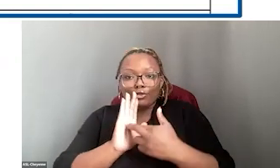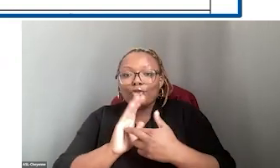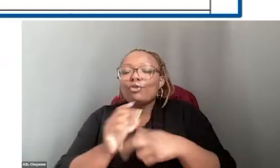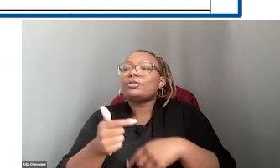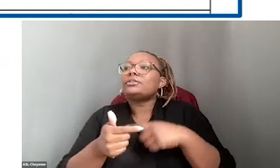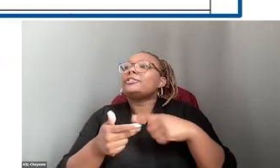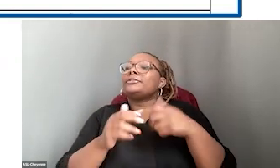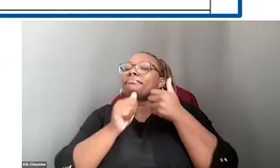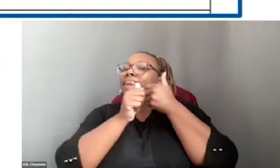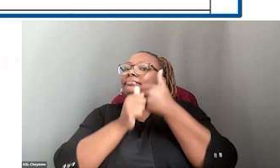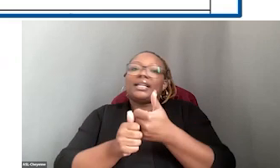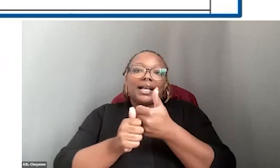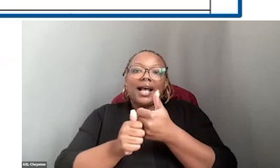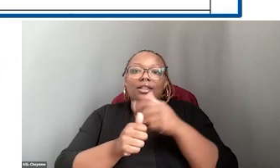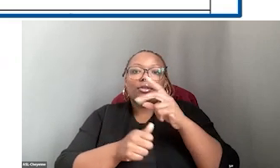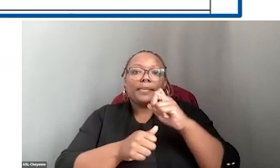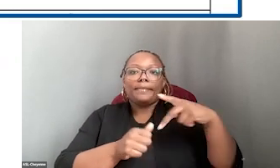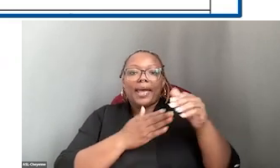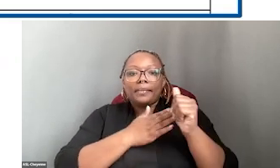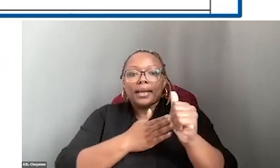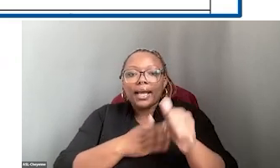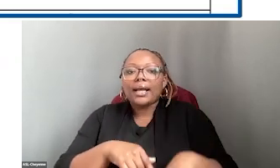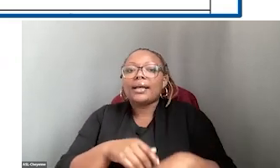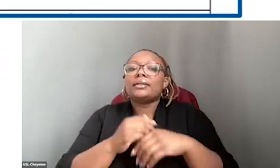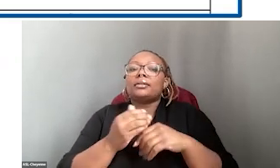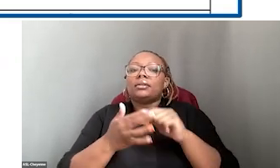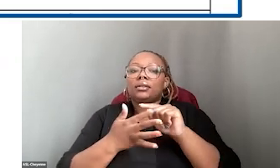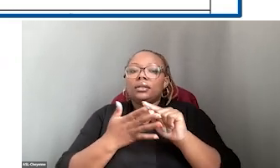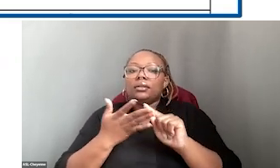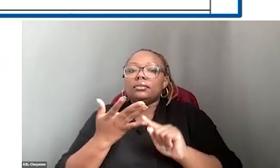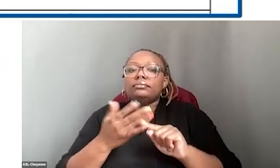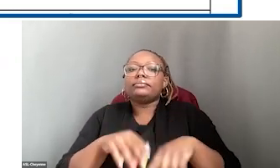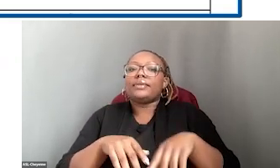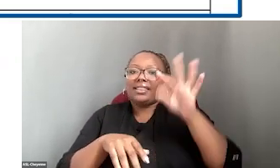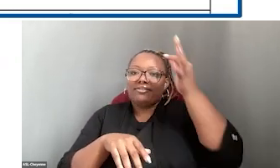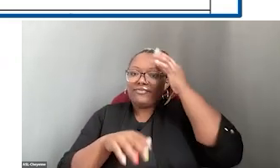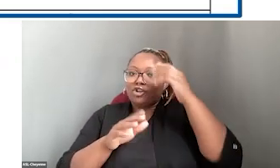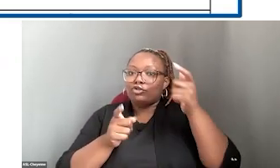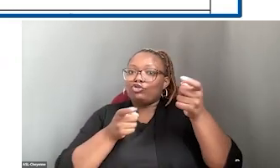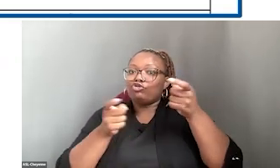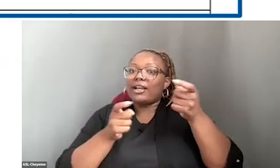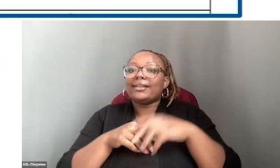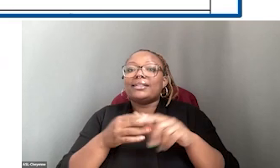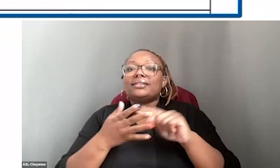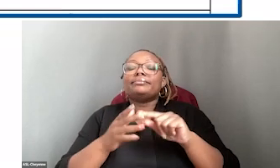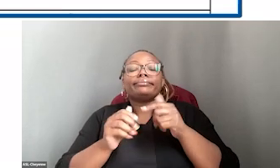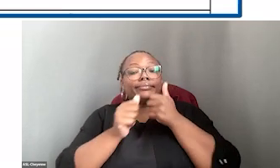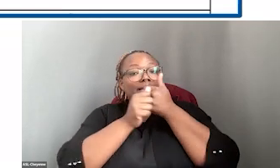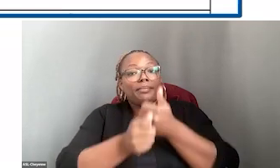or the Uniform Guidance, which are the federal regulations, comply with any of the solicitation or announcement special requirements.